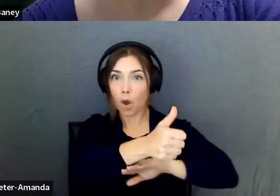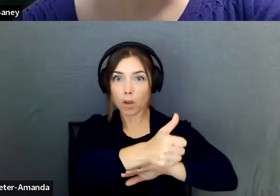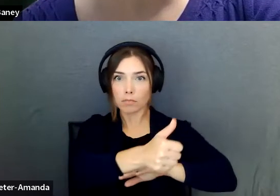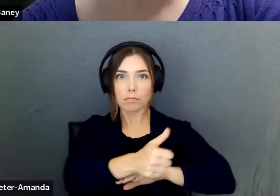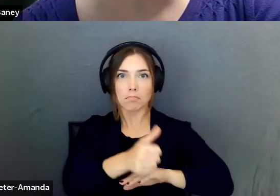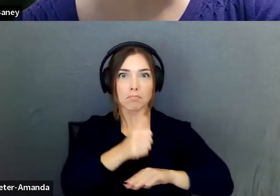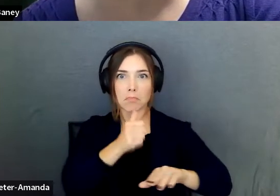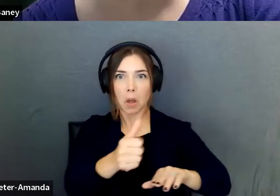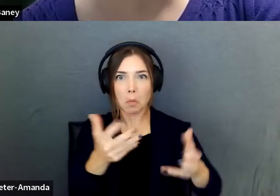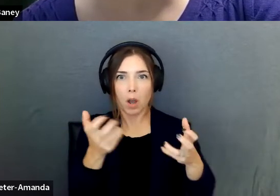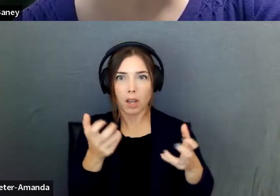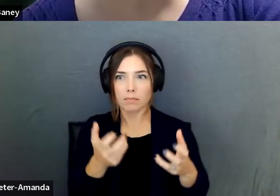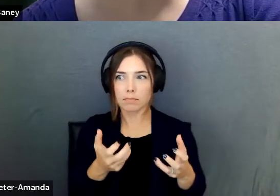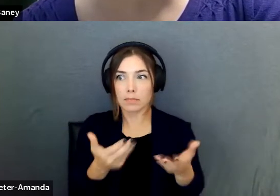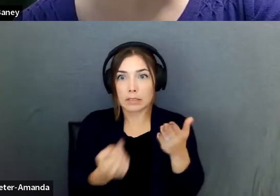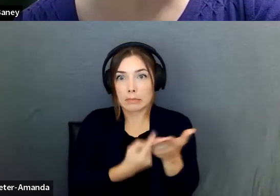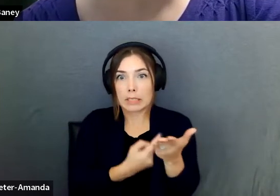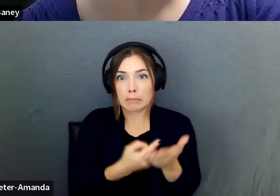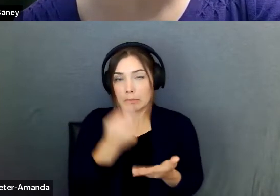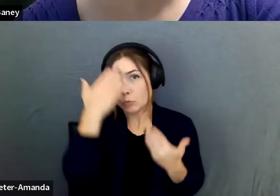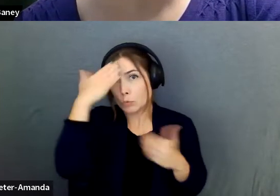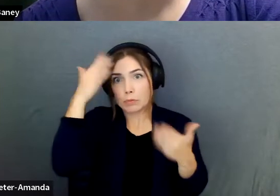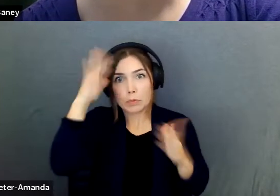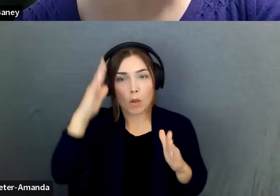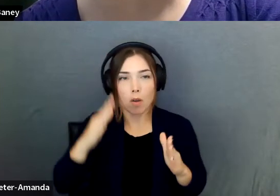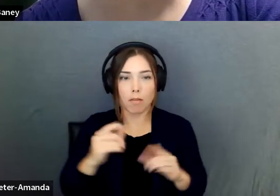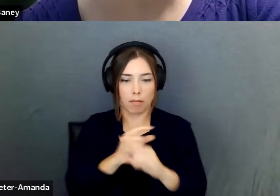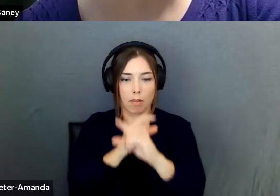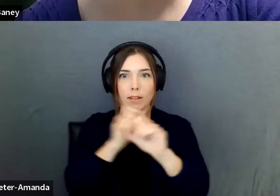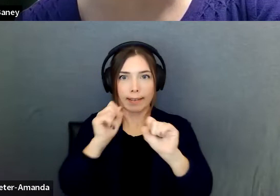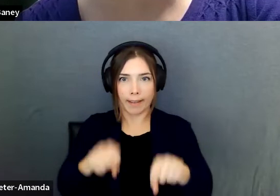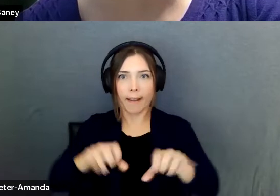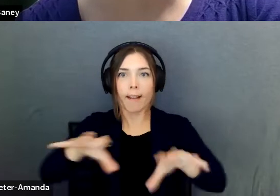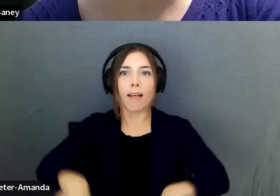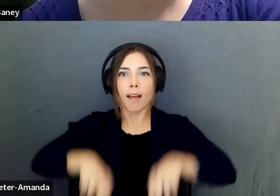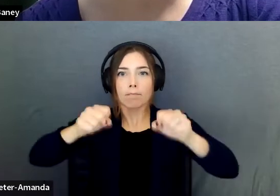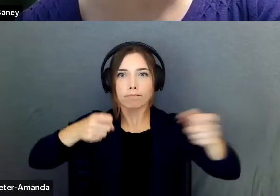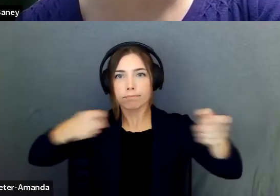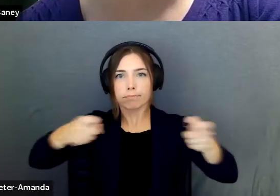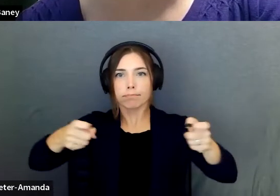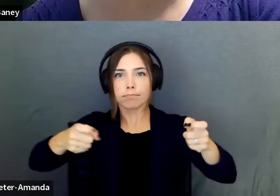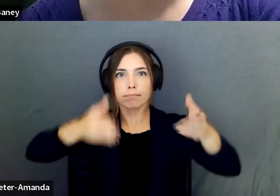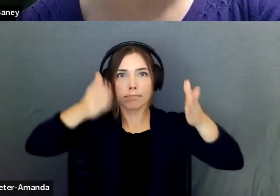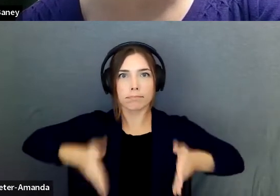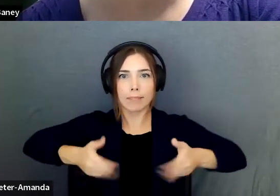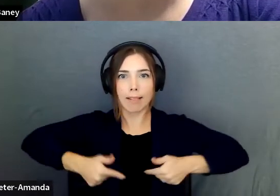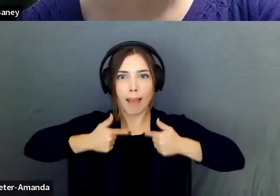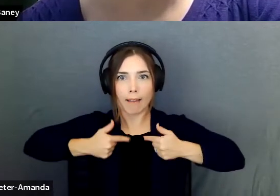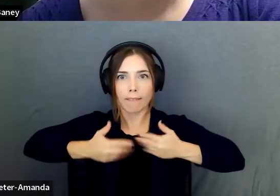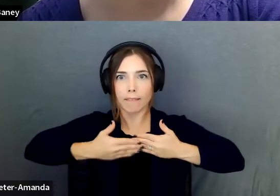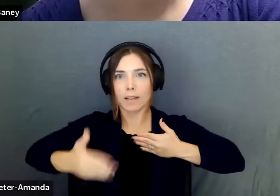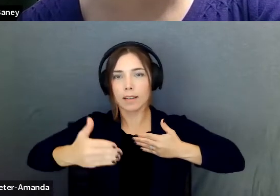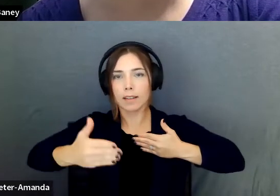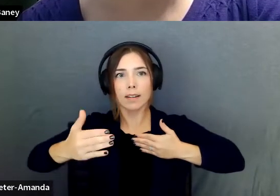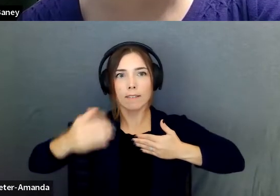And these tend to overtake an individual's life with no rhyme or reason, just because